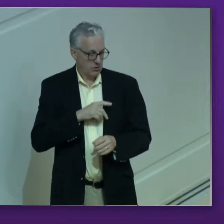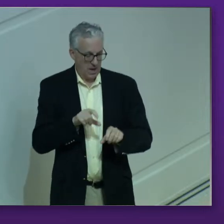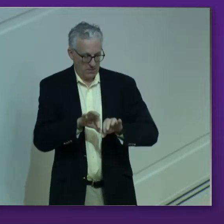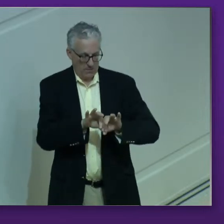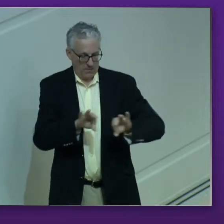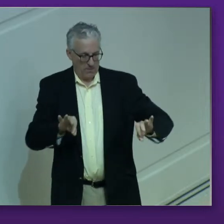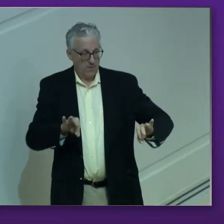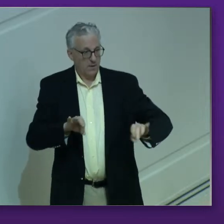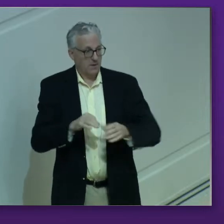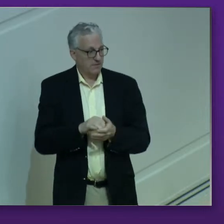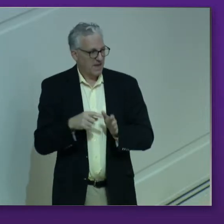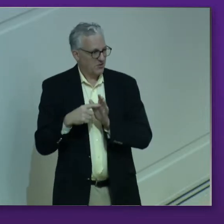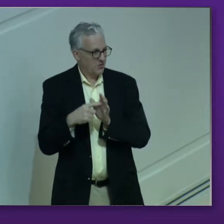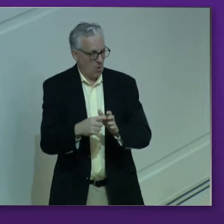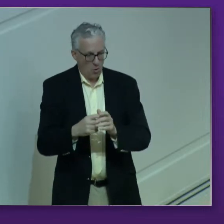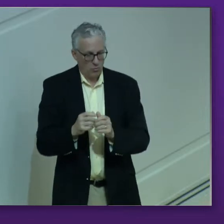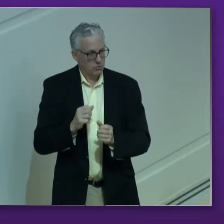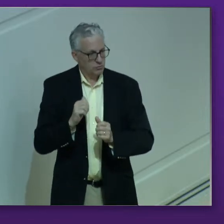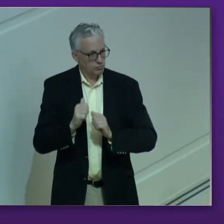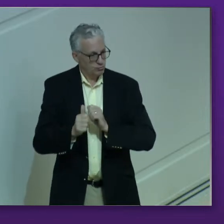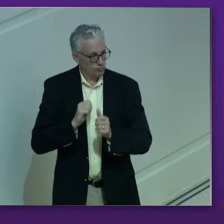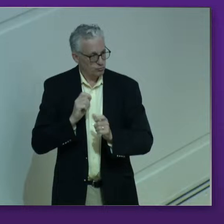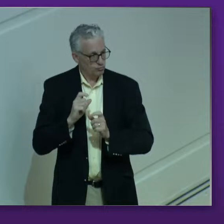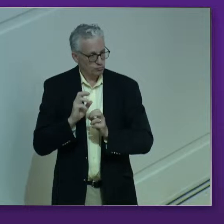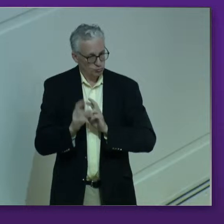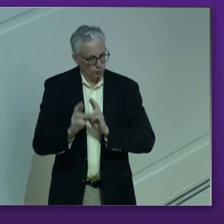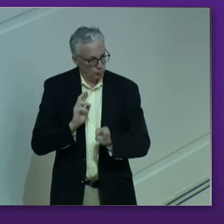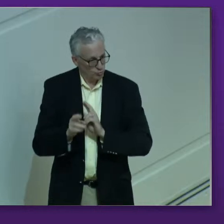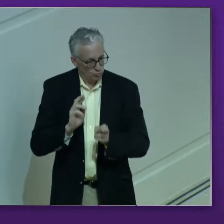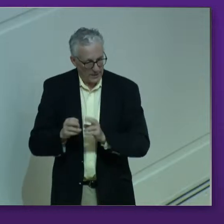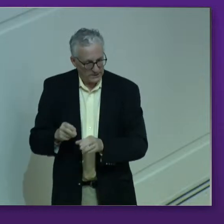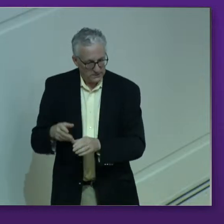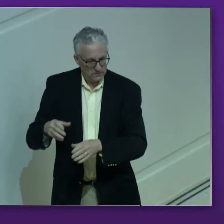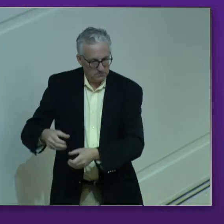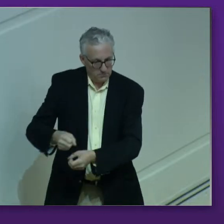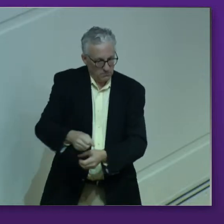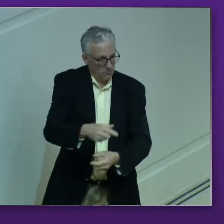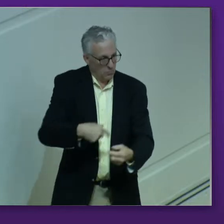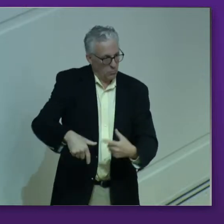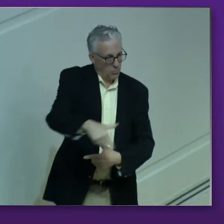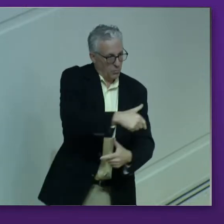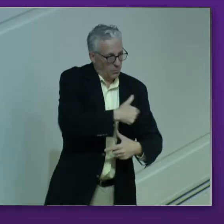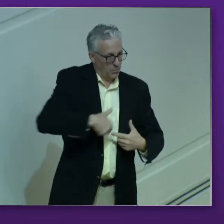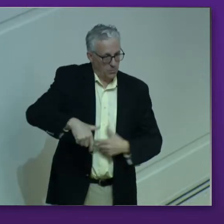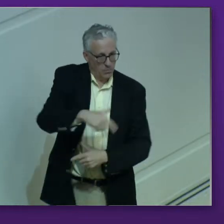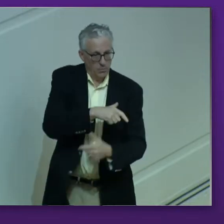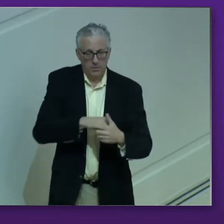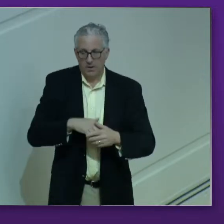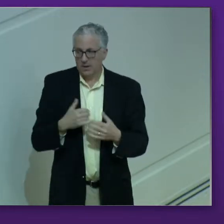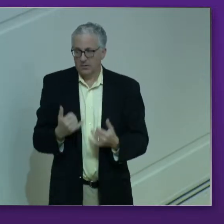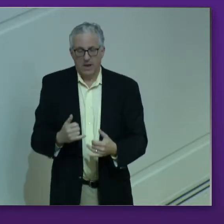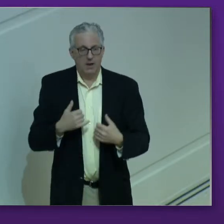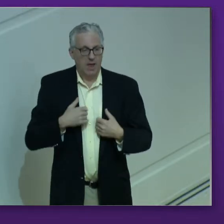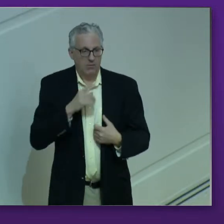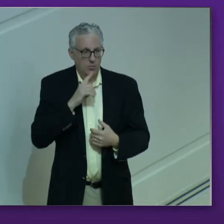INDIVIDUALS ARE VALUED AND RESPECTED. THE AWARDS COMMITTEE HAD A CHALLENGING TASK IN